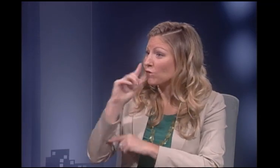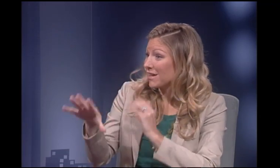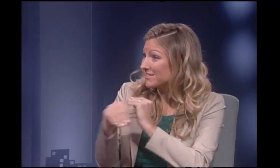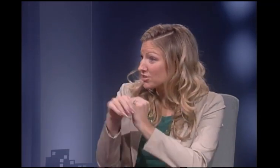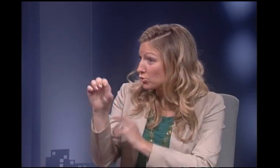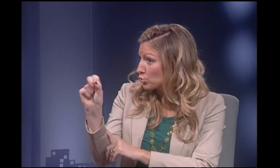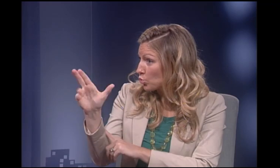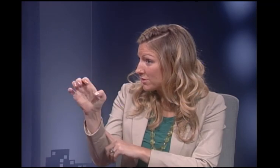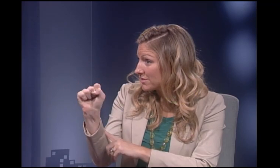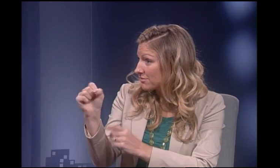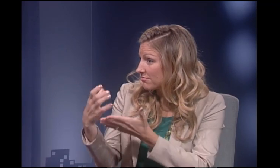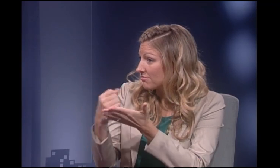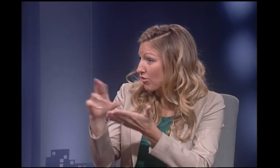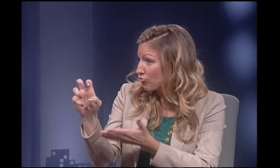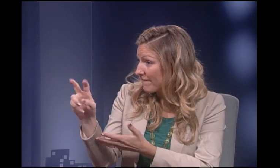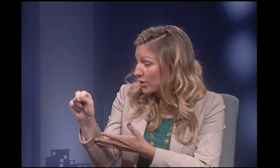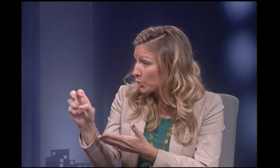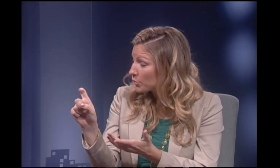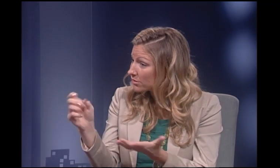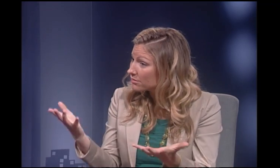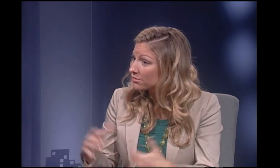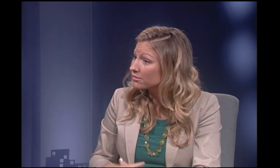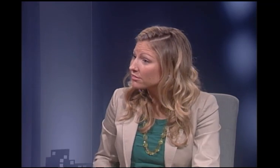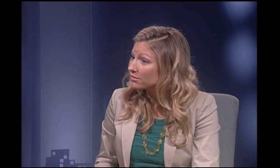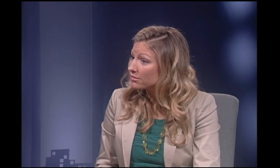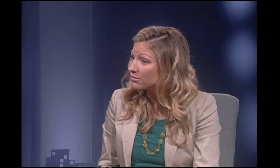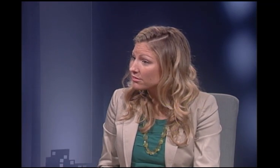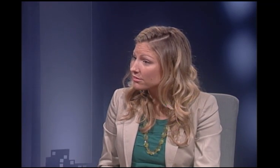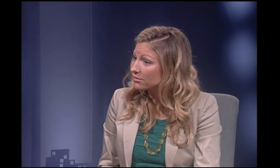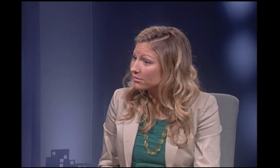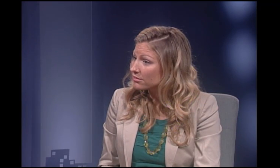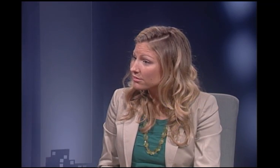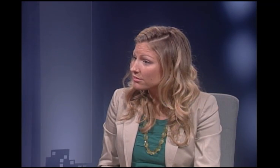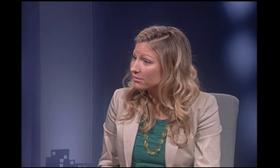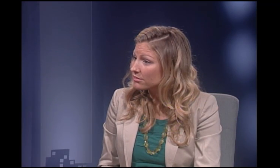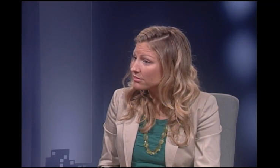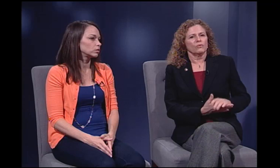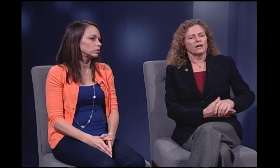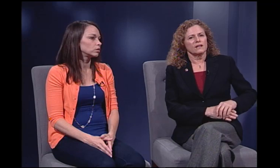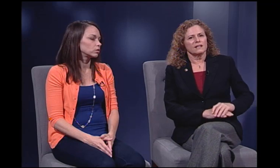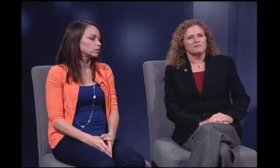Do we really need to look for additional revenue service-- revenue, I'm sorry?